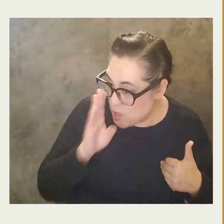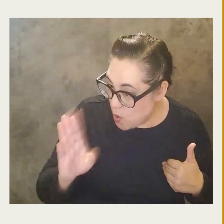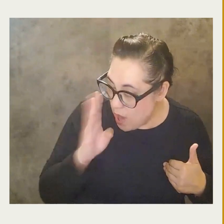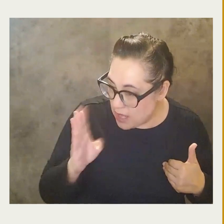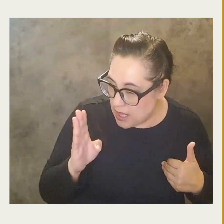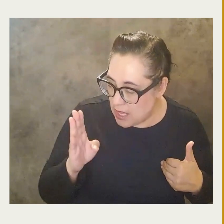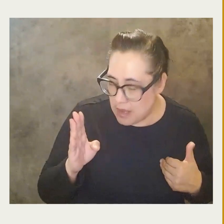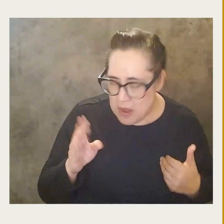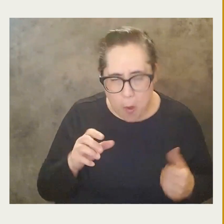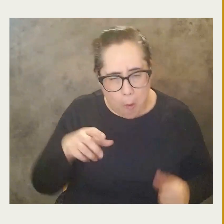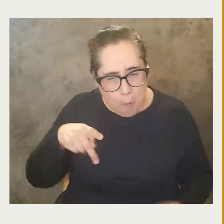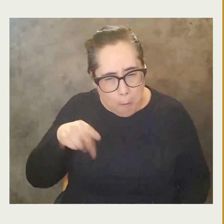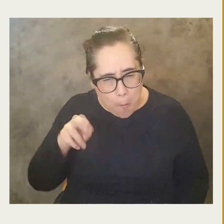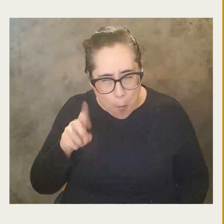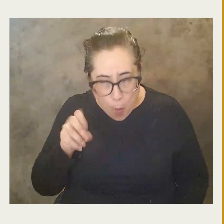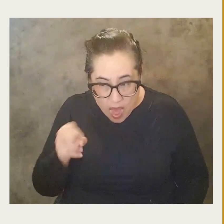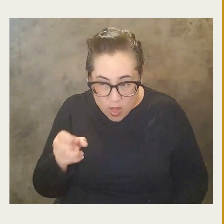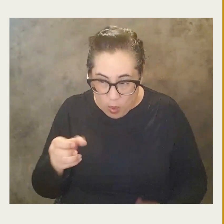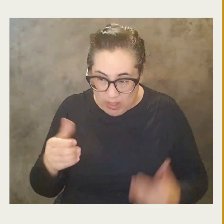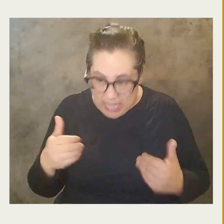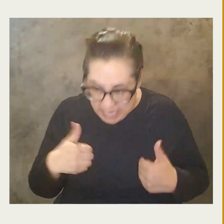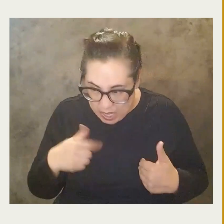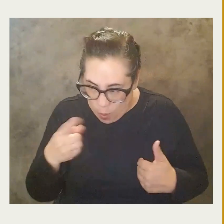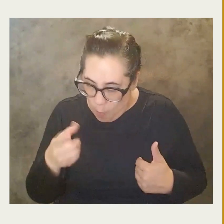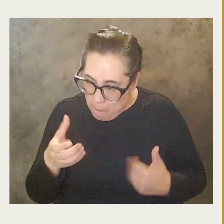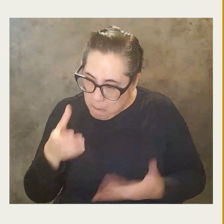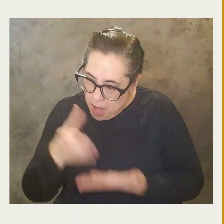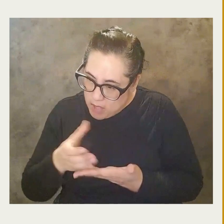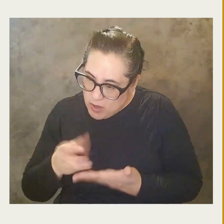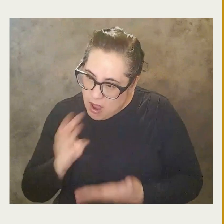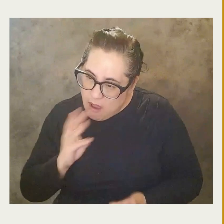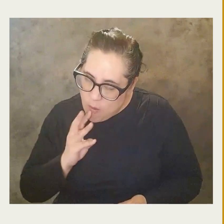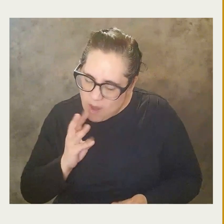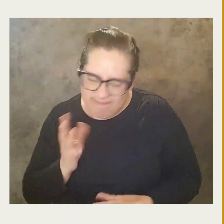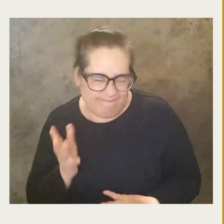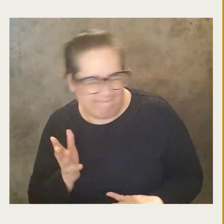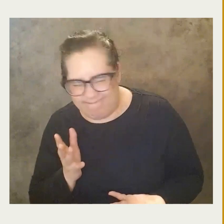And say, puedo tener un vazo de agua? It just doesn't work.